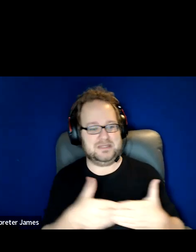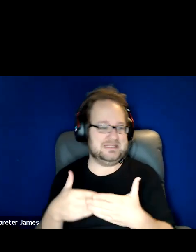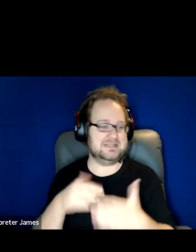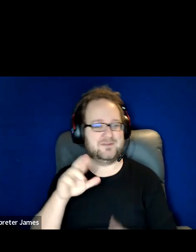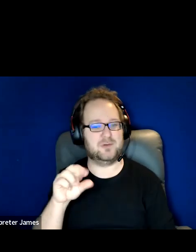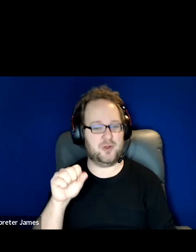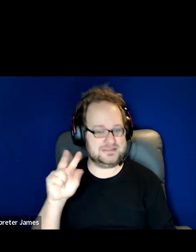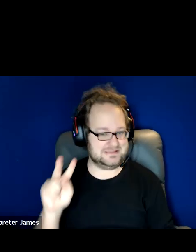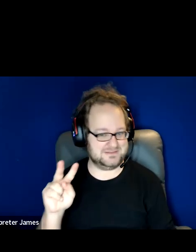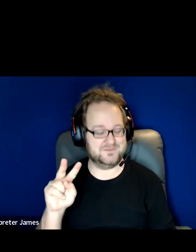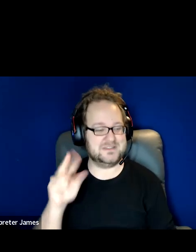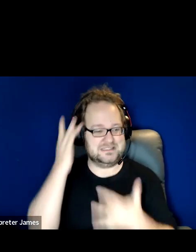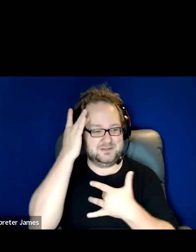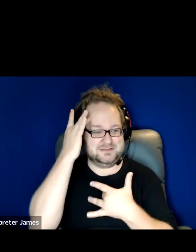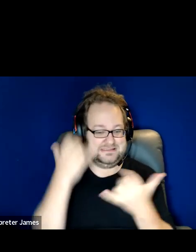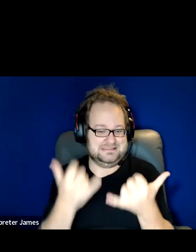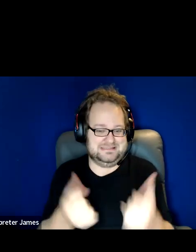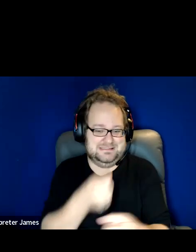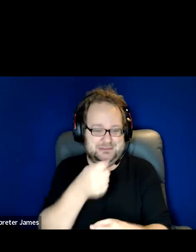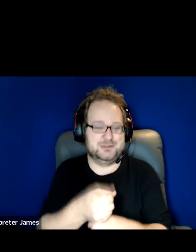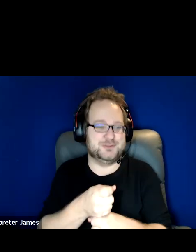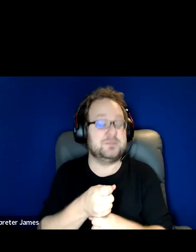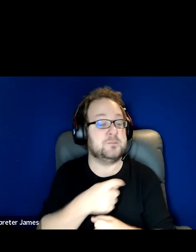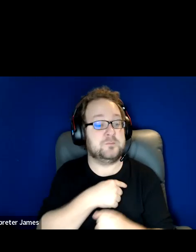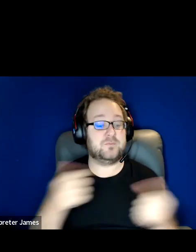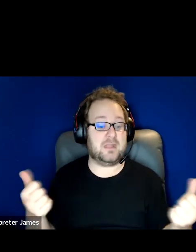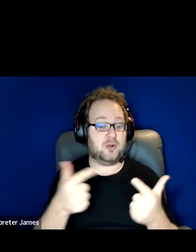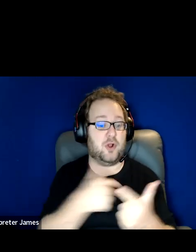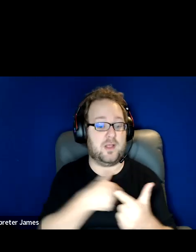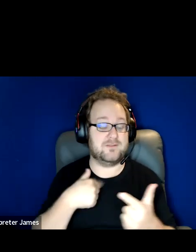and all of us, if we don't have infants in our households